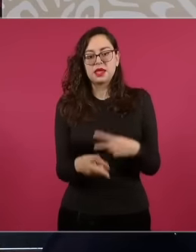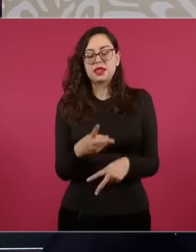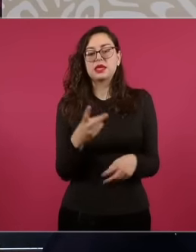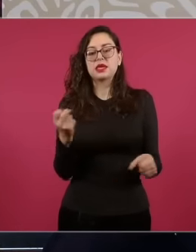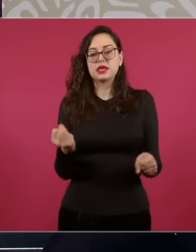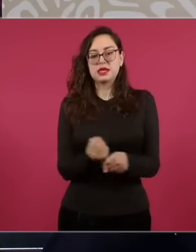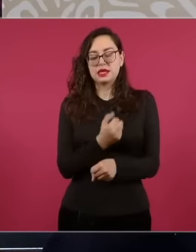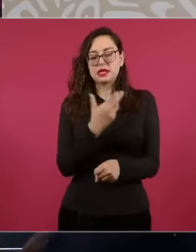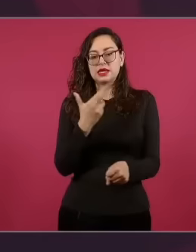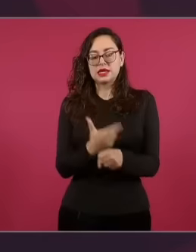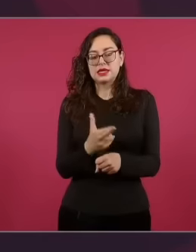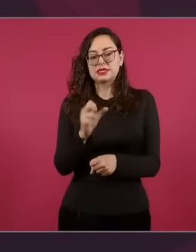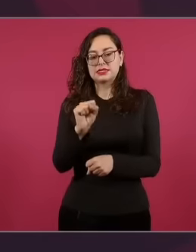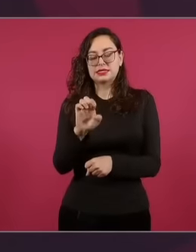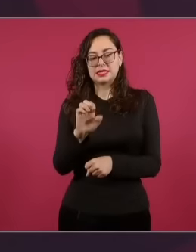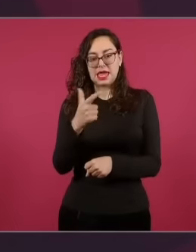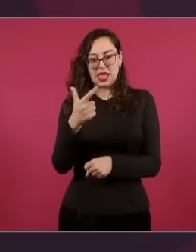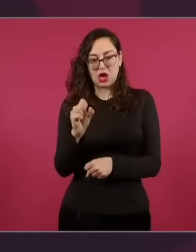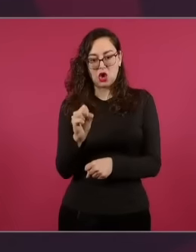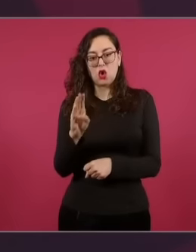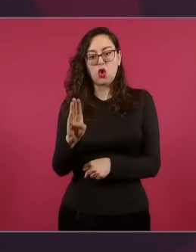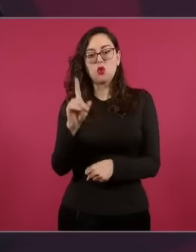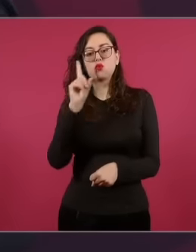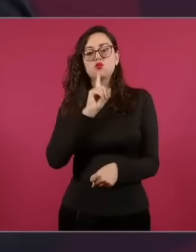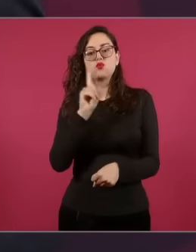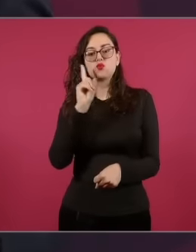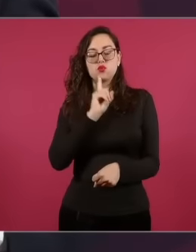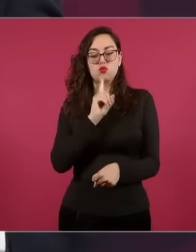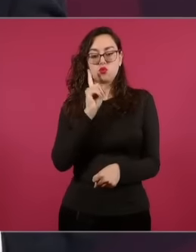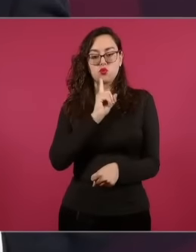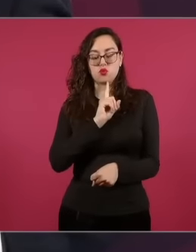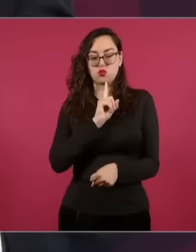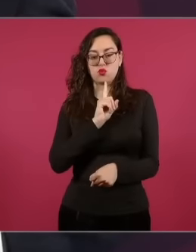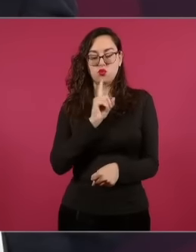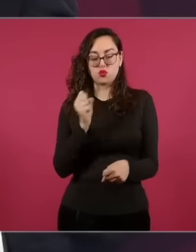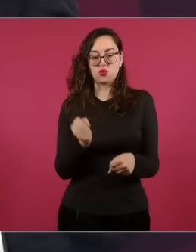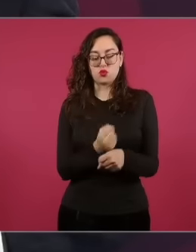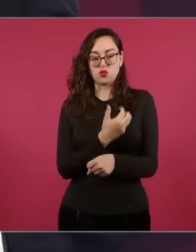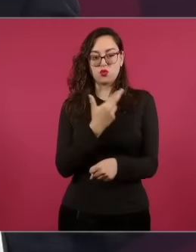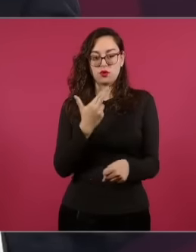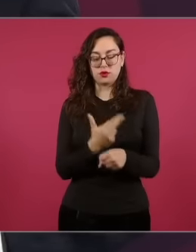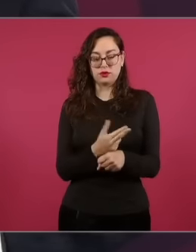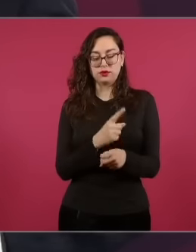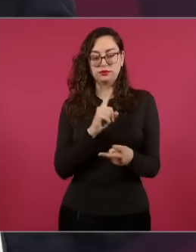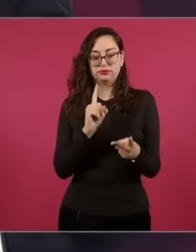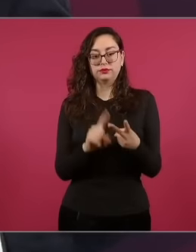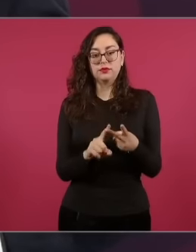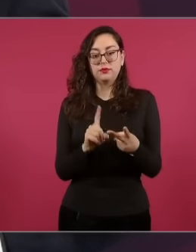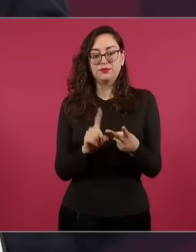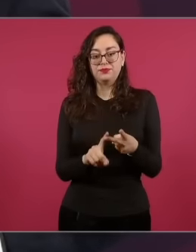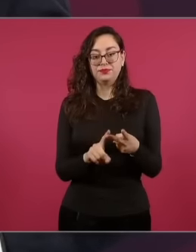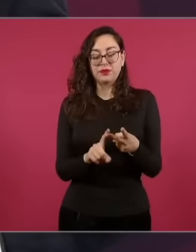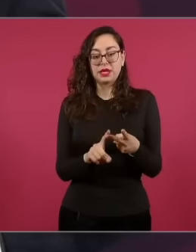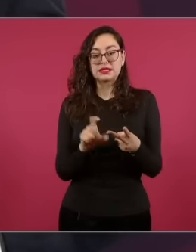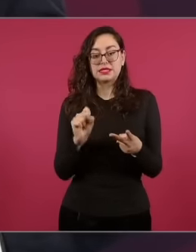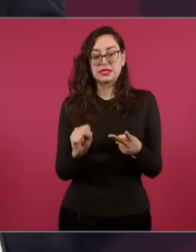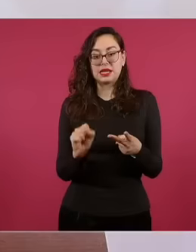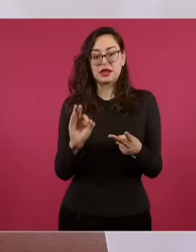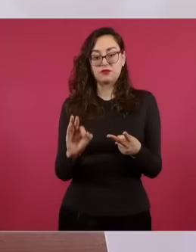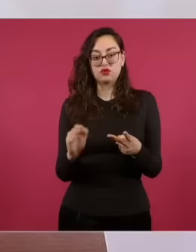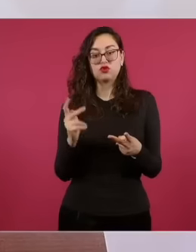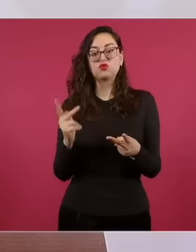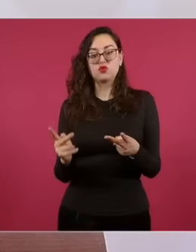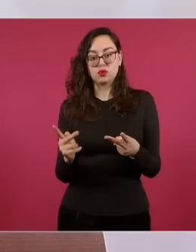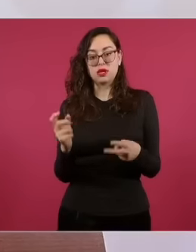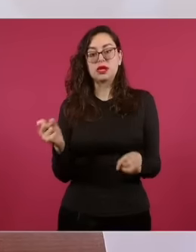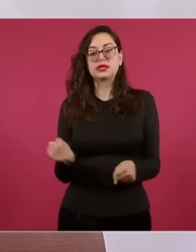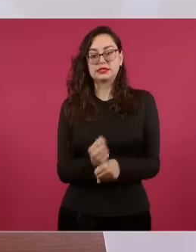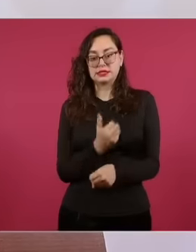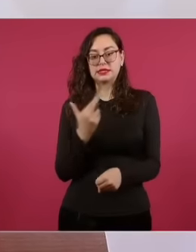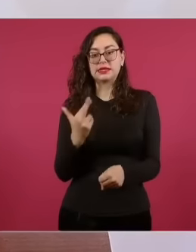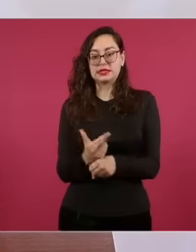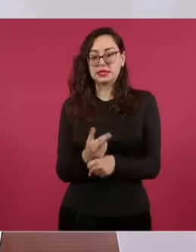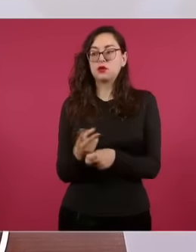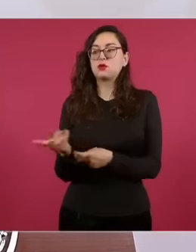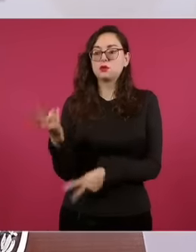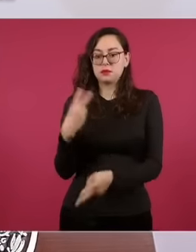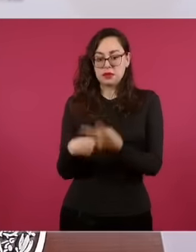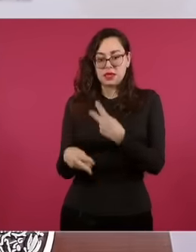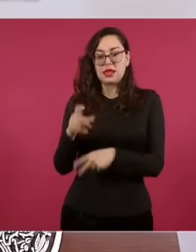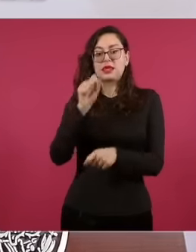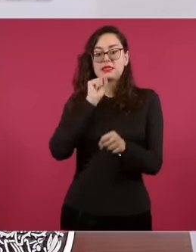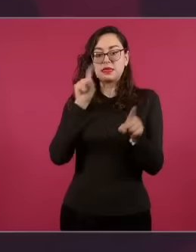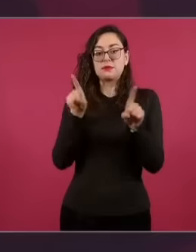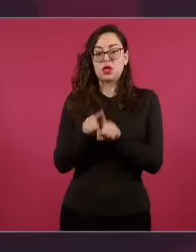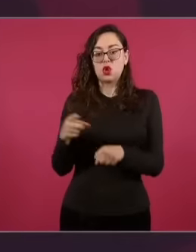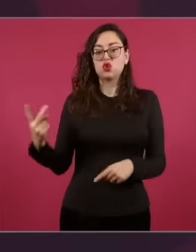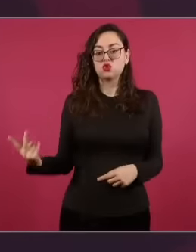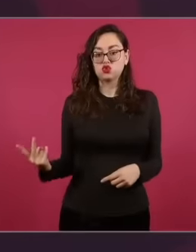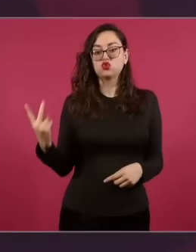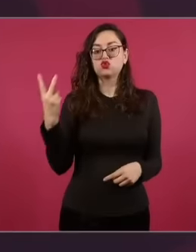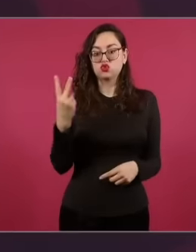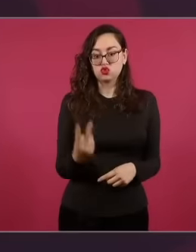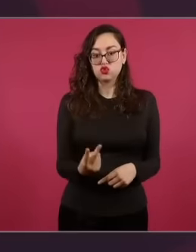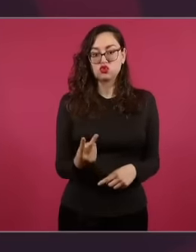of the interior will be here, the secretary of the public service will be here because they are going to present the case. from